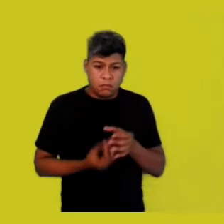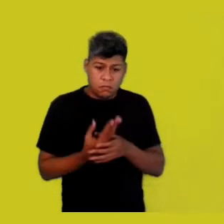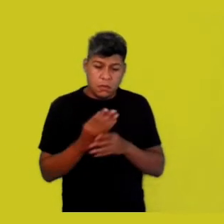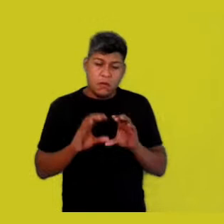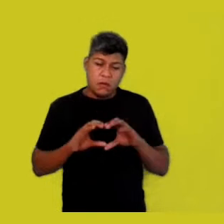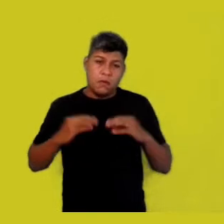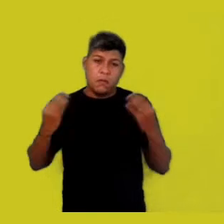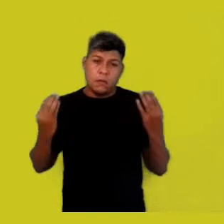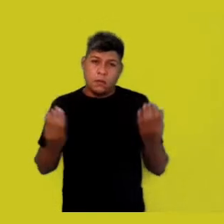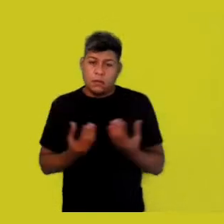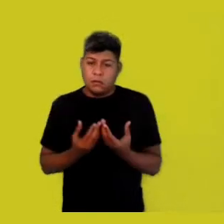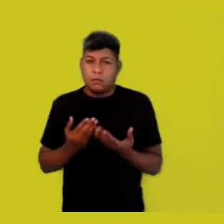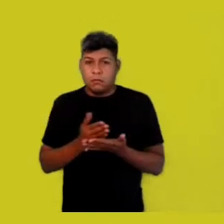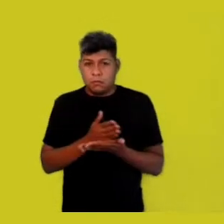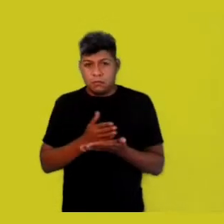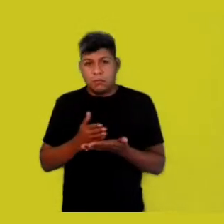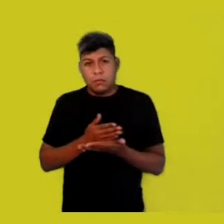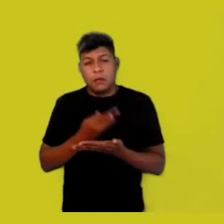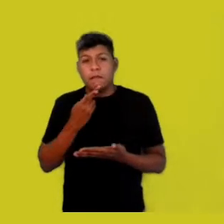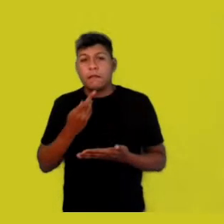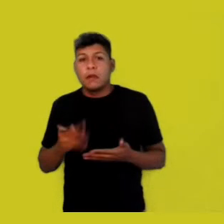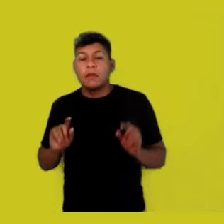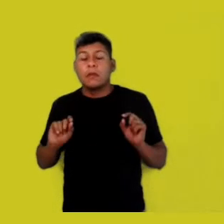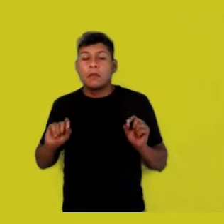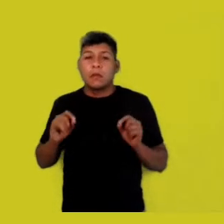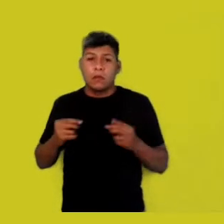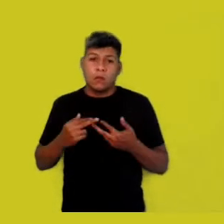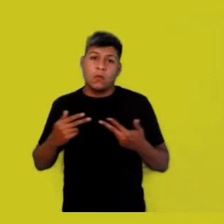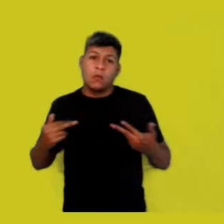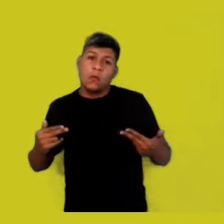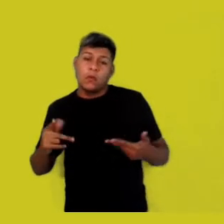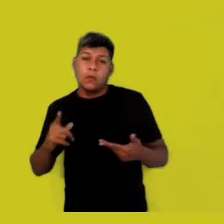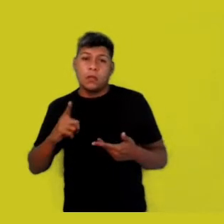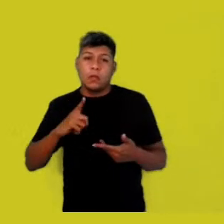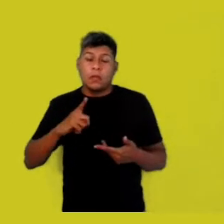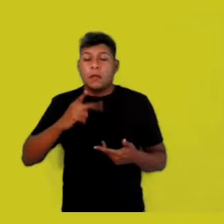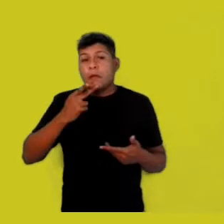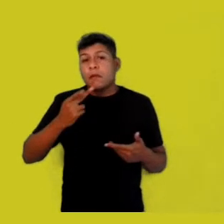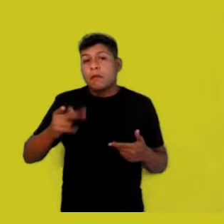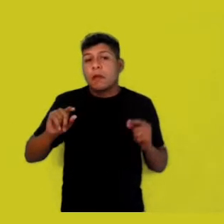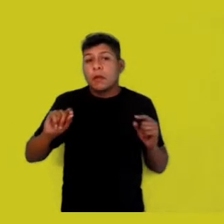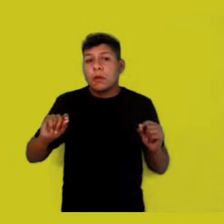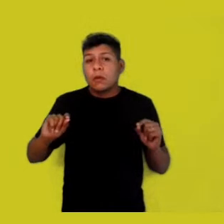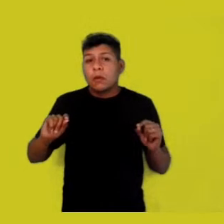Once I was talking about these things at an event and someone from the audience said, “But there’s no community.